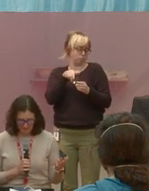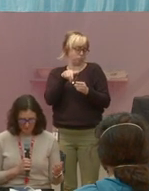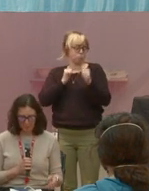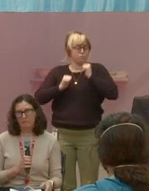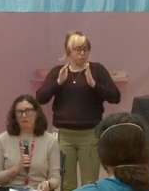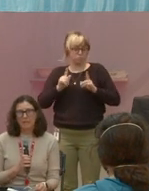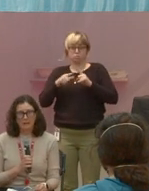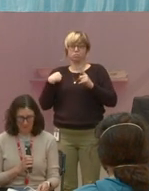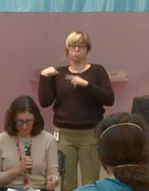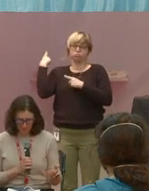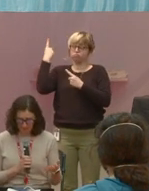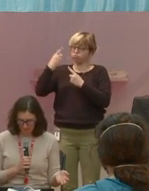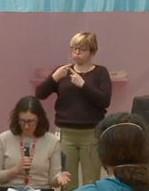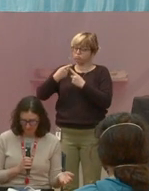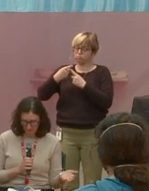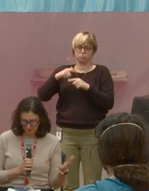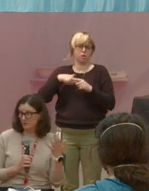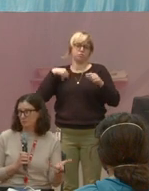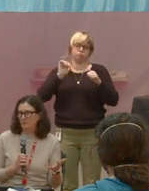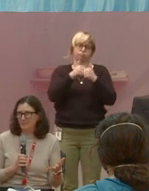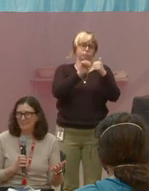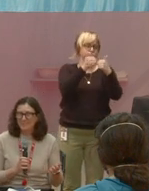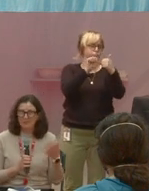that time, we've navigated many challenges externally—like the